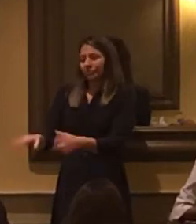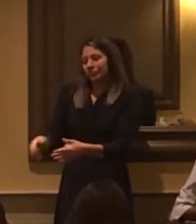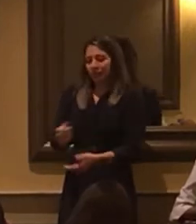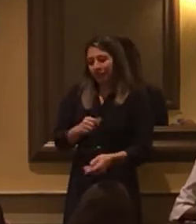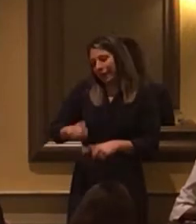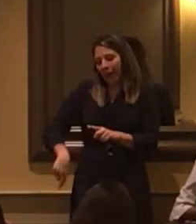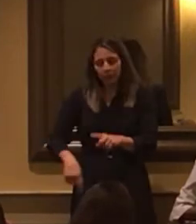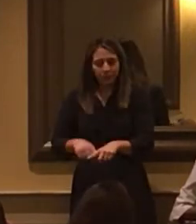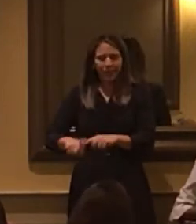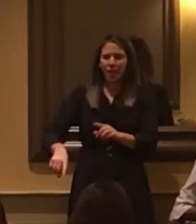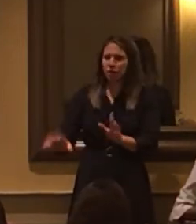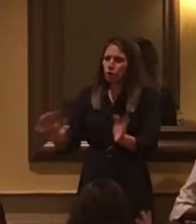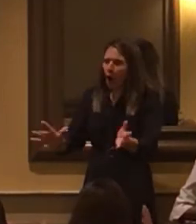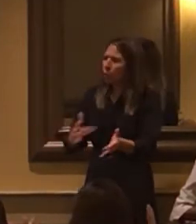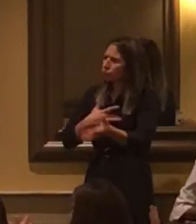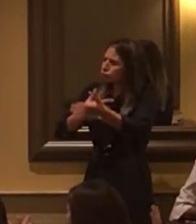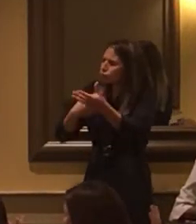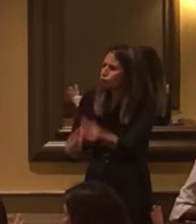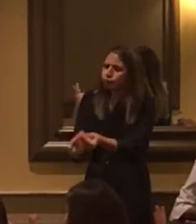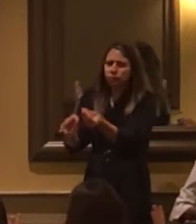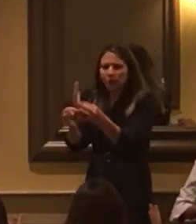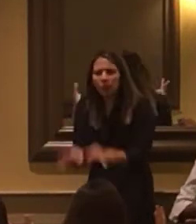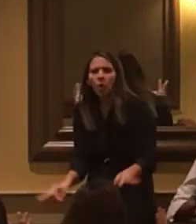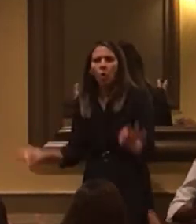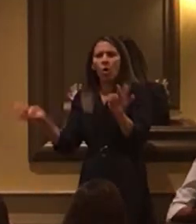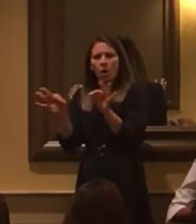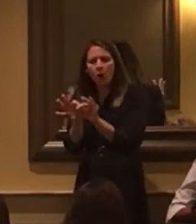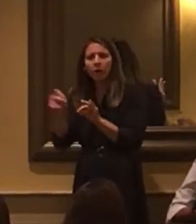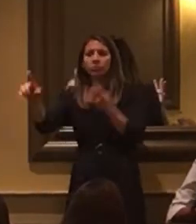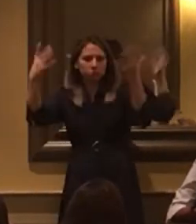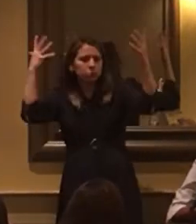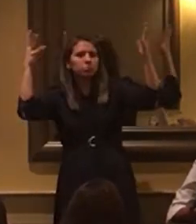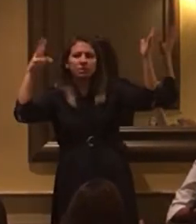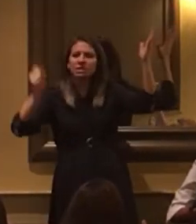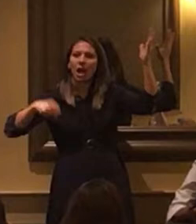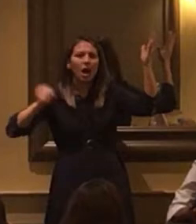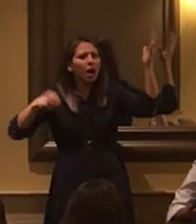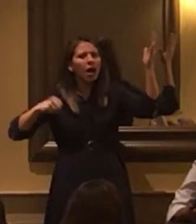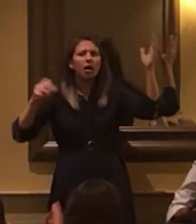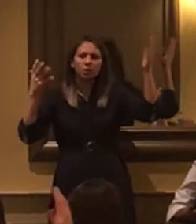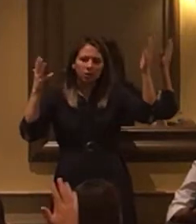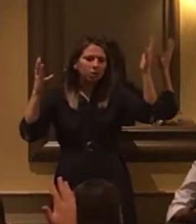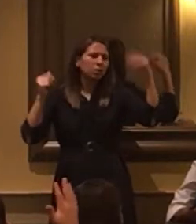they need to make things ...more .